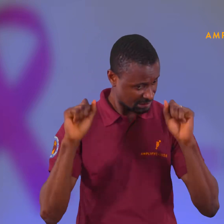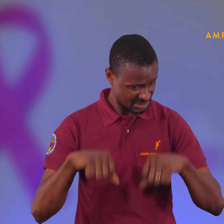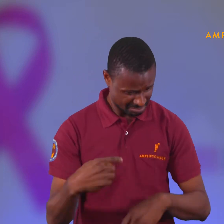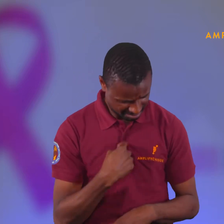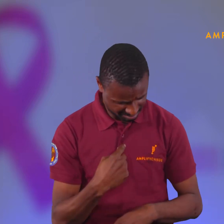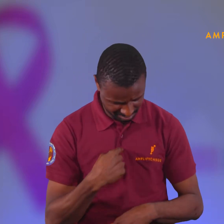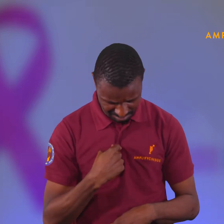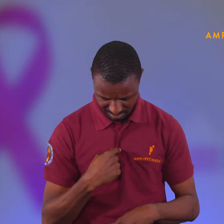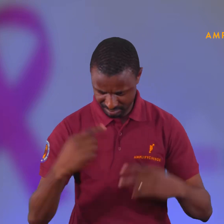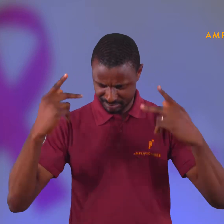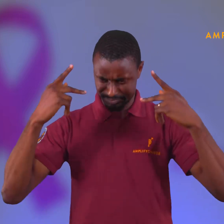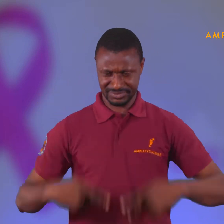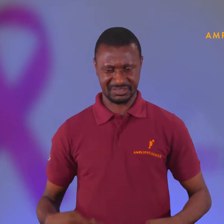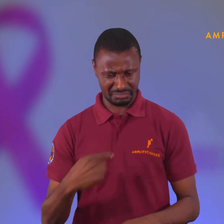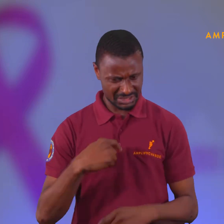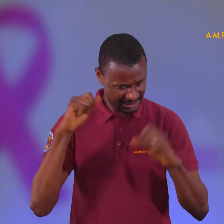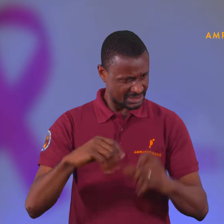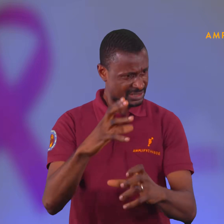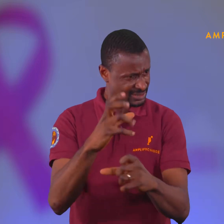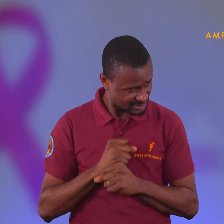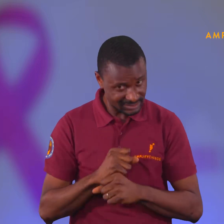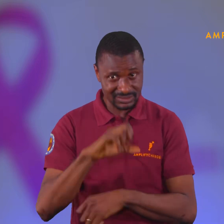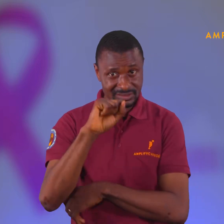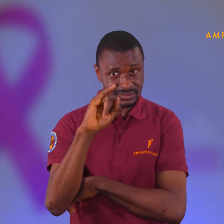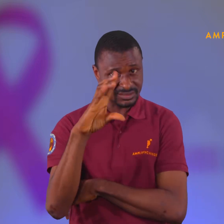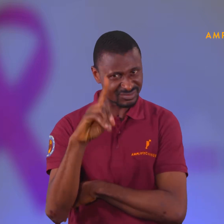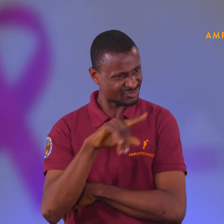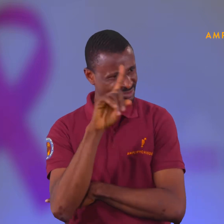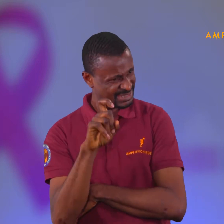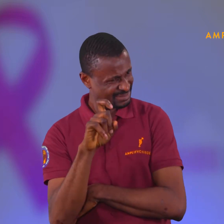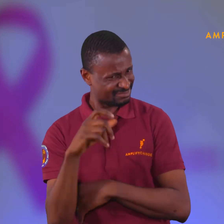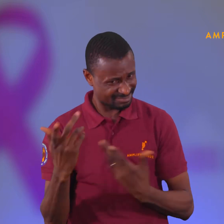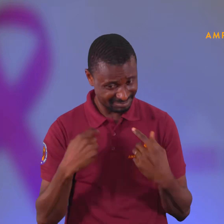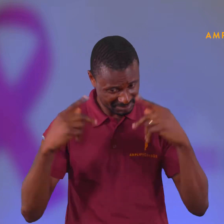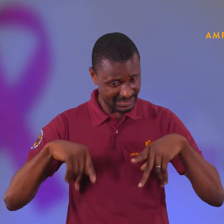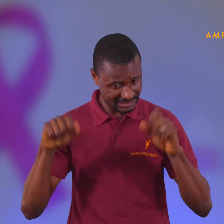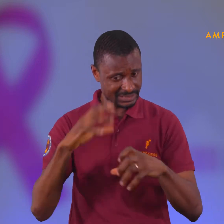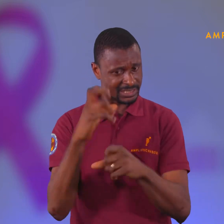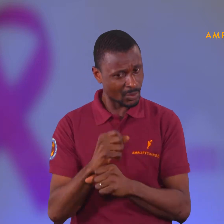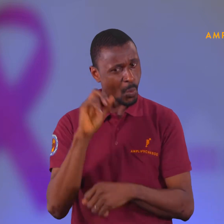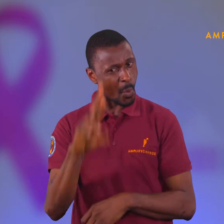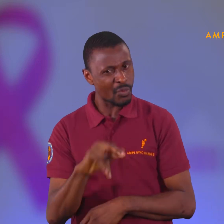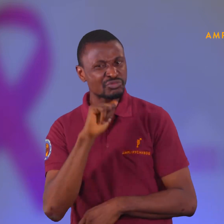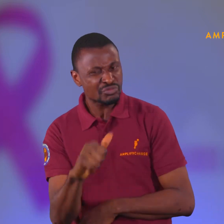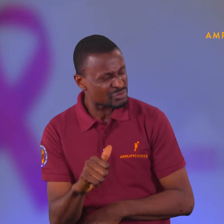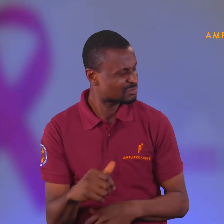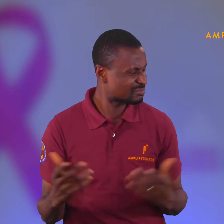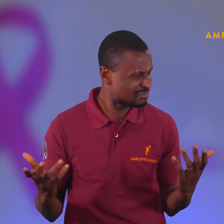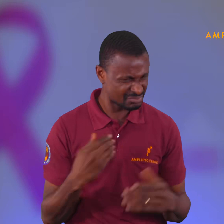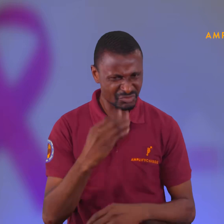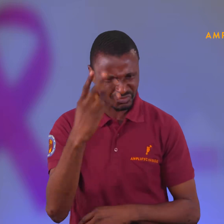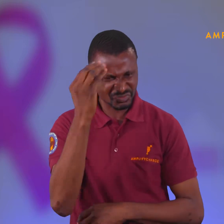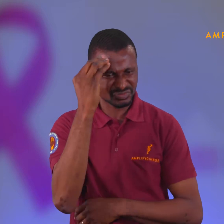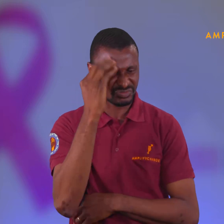Can a person get infected with STI/STD and not know?